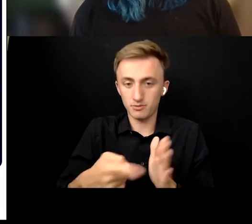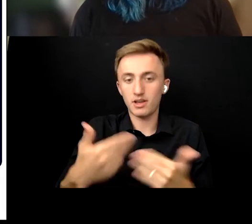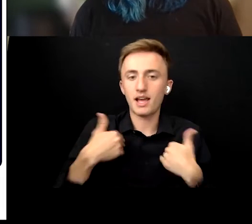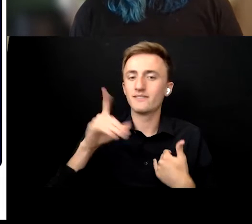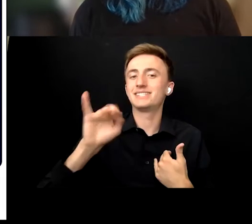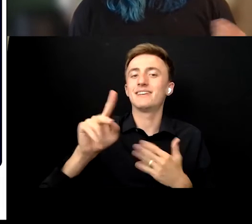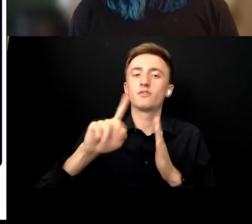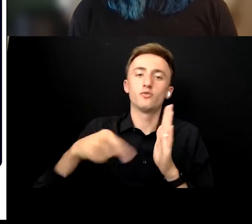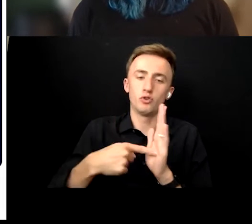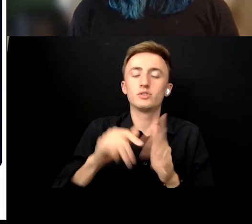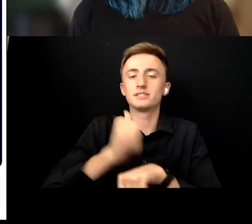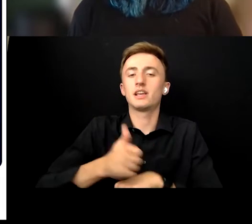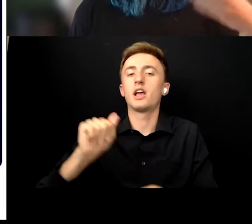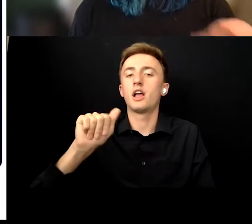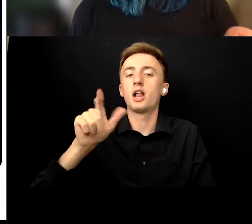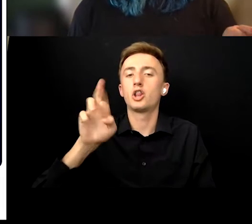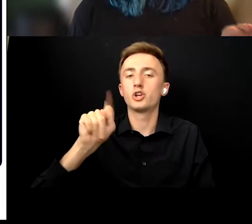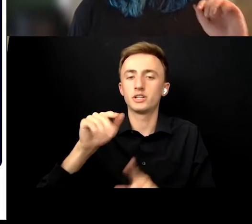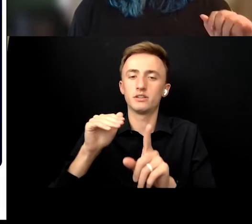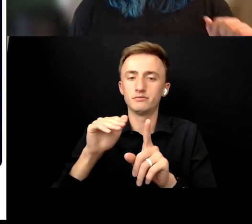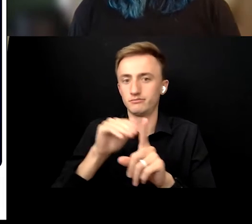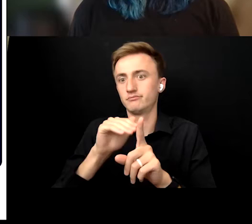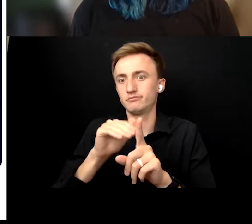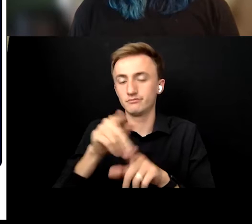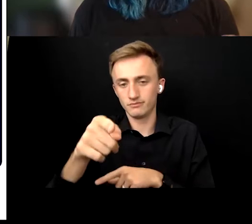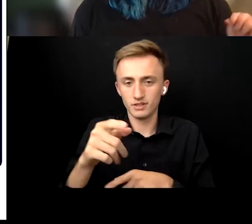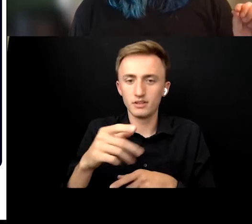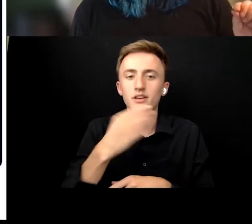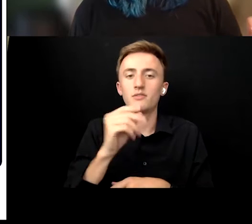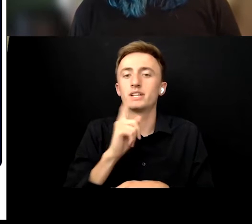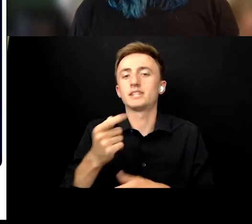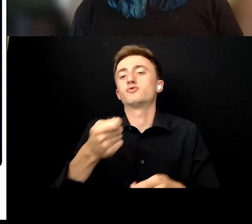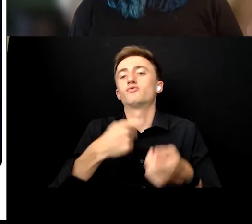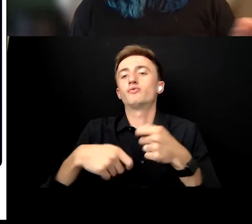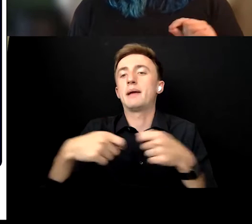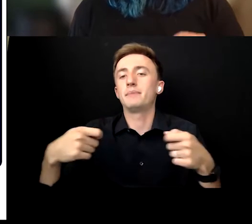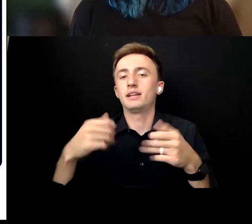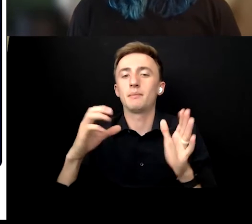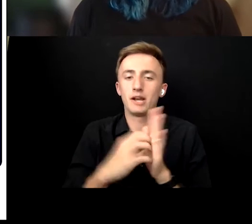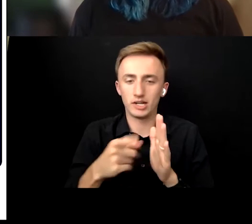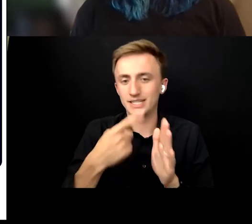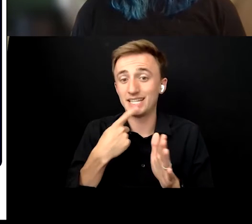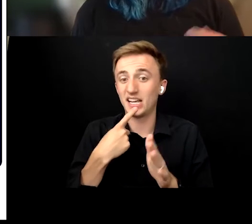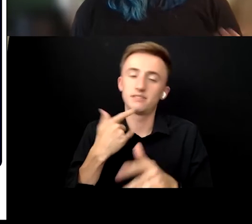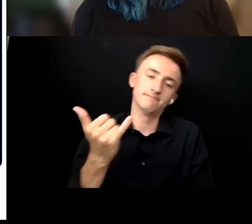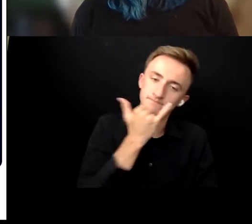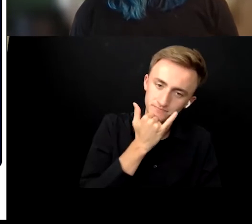to alert, and in this case it isn't the wrapping a paragraph that says error: invalid email address.